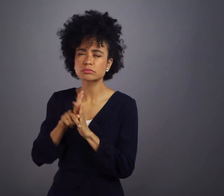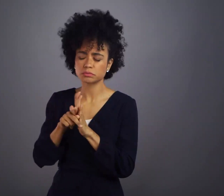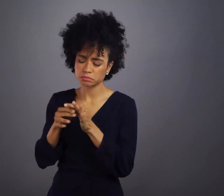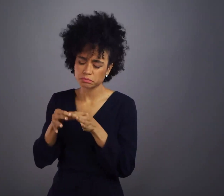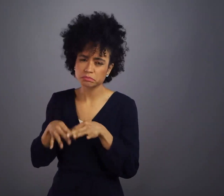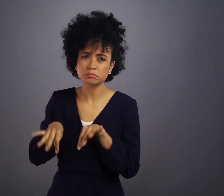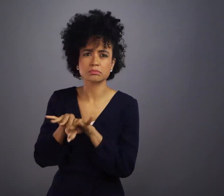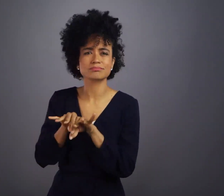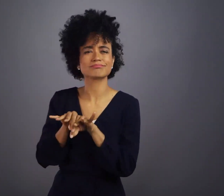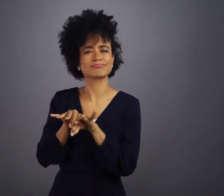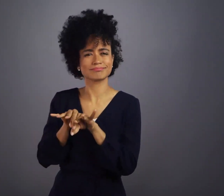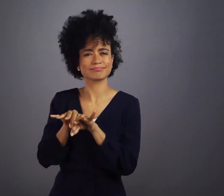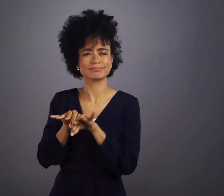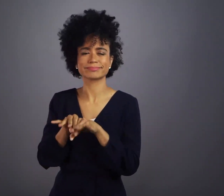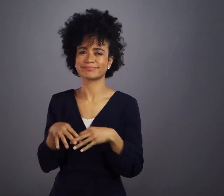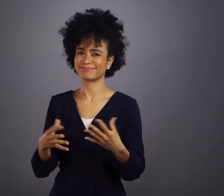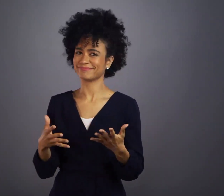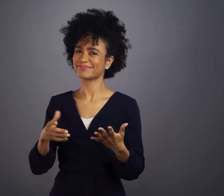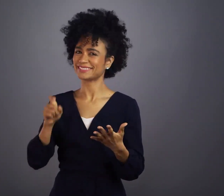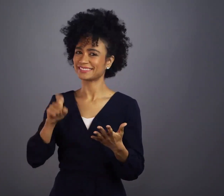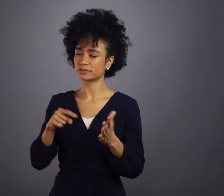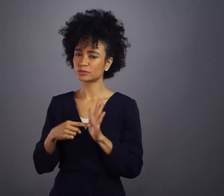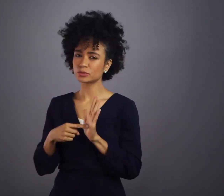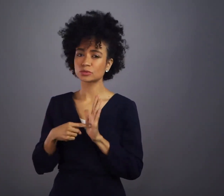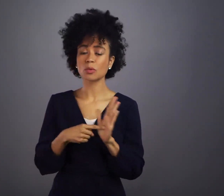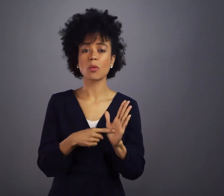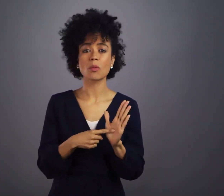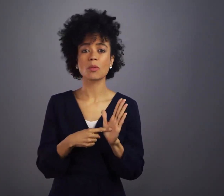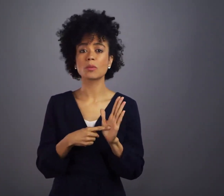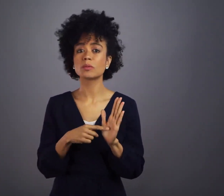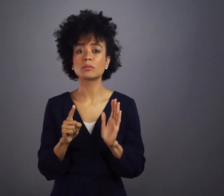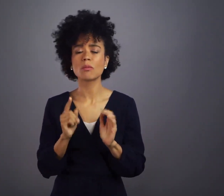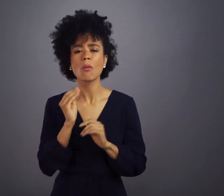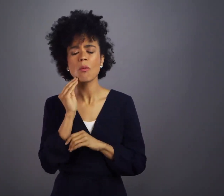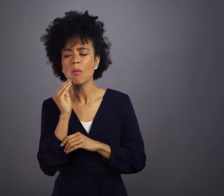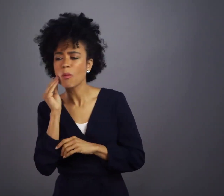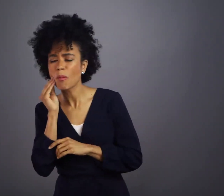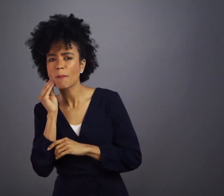A much more important demonstration of our principles lies before us in our respective homes,